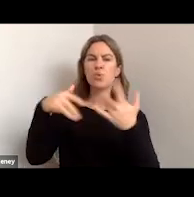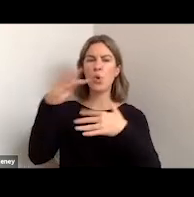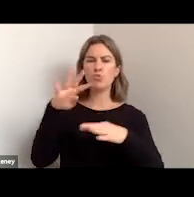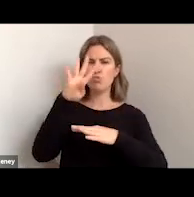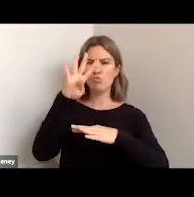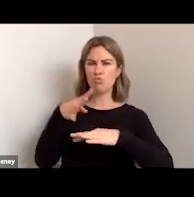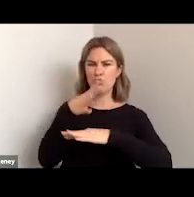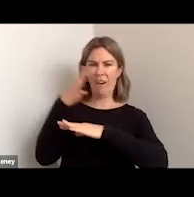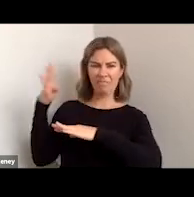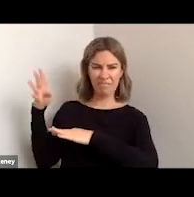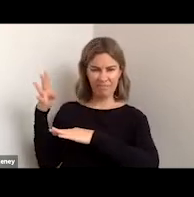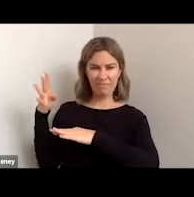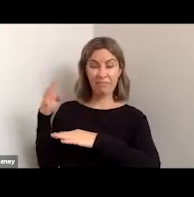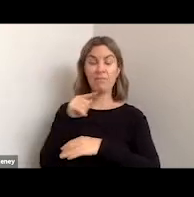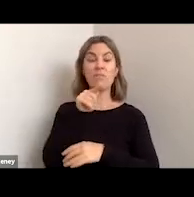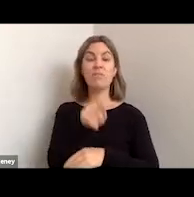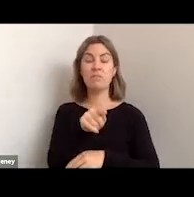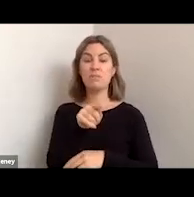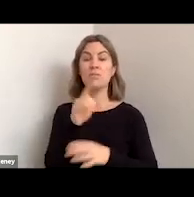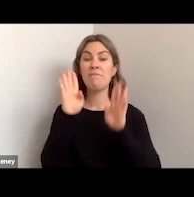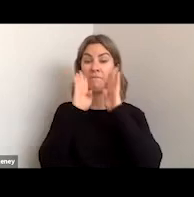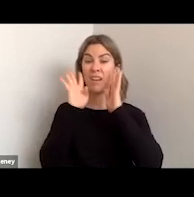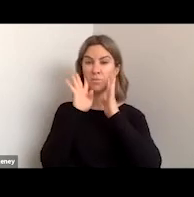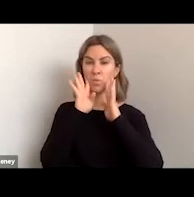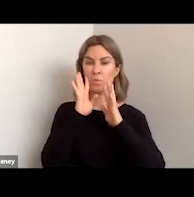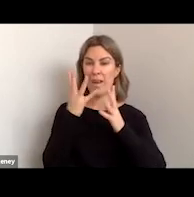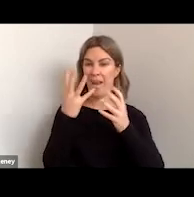Facebook scores your friend and they know your bestest-best friend - you